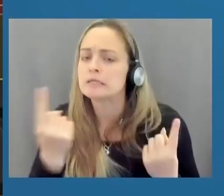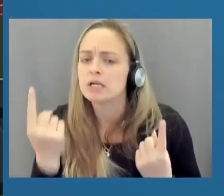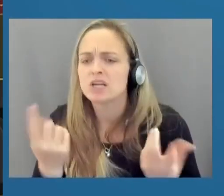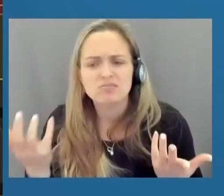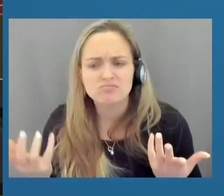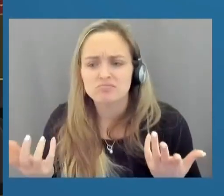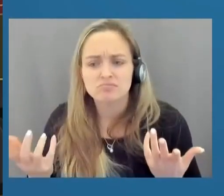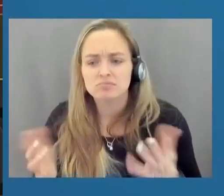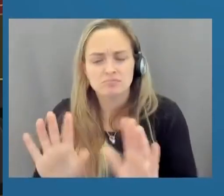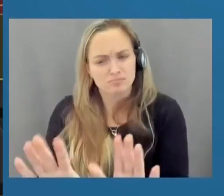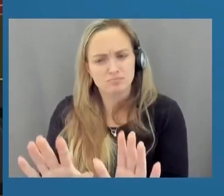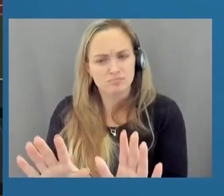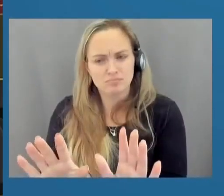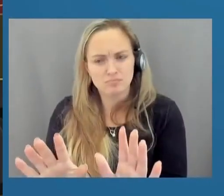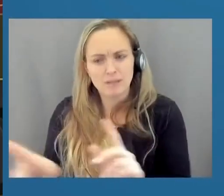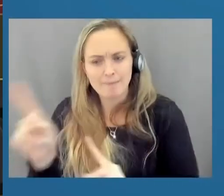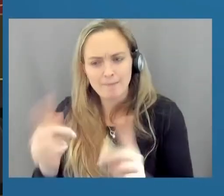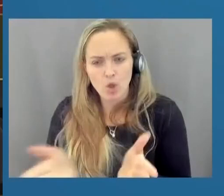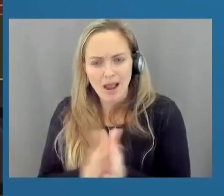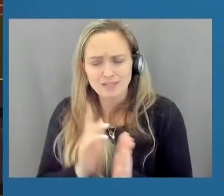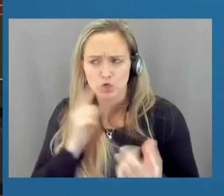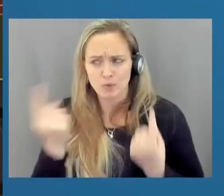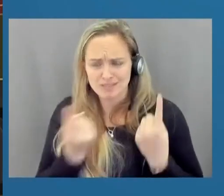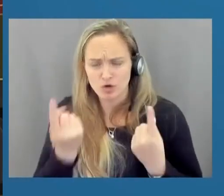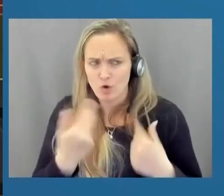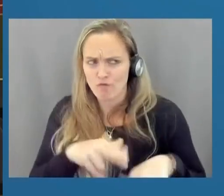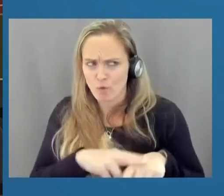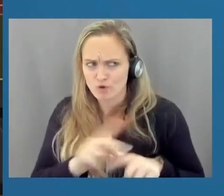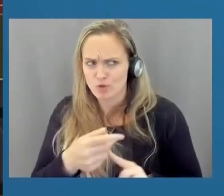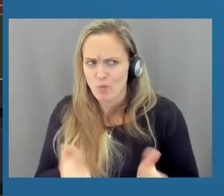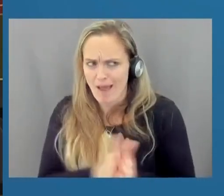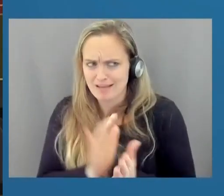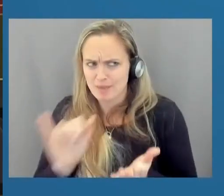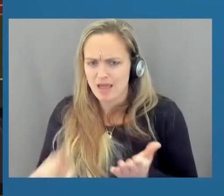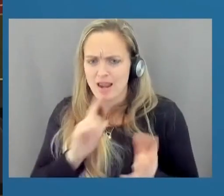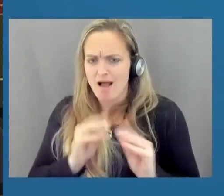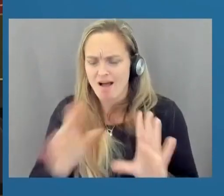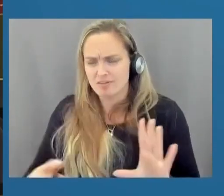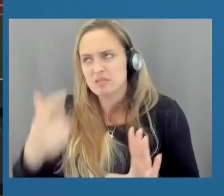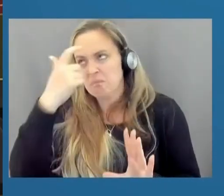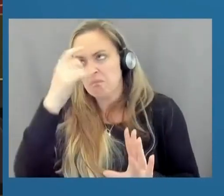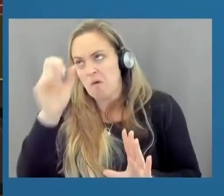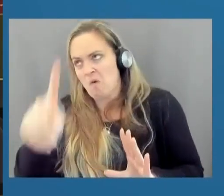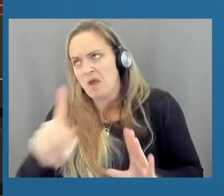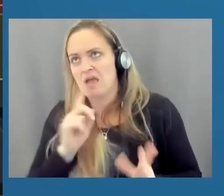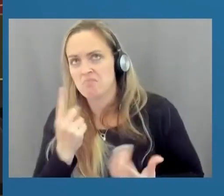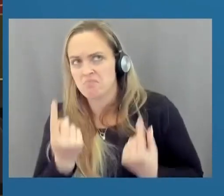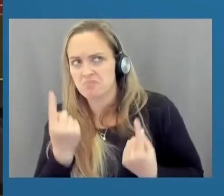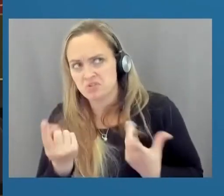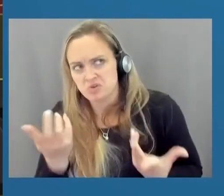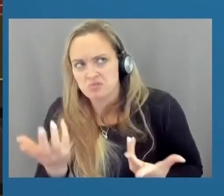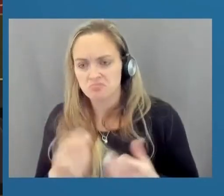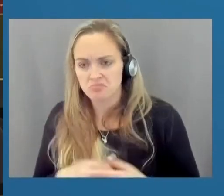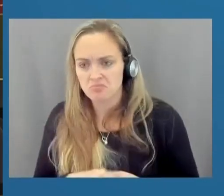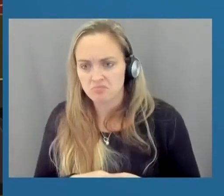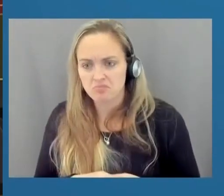because I, people are asking me, are you considering it? Of course, when you ask me that question, obviously it's in my mind at that moment. So obviously it's being considered. I'm not, I'm not gonna play I'm not,